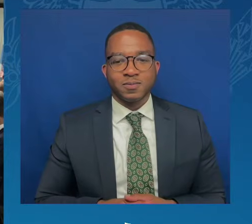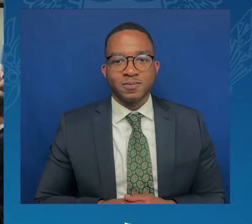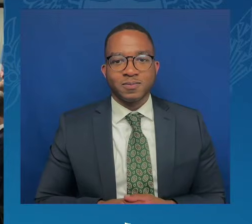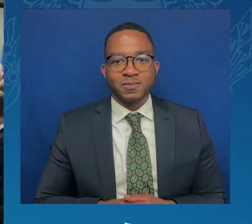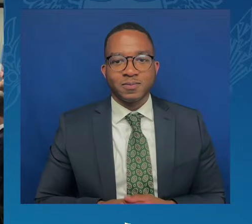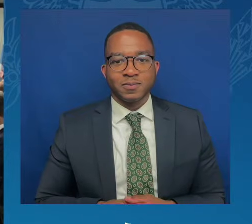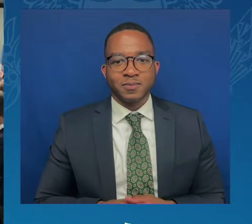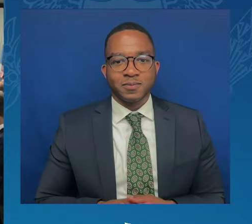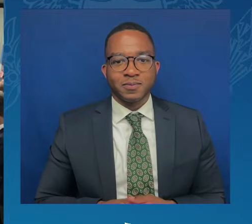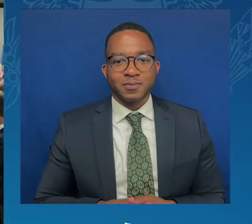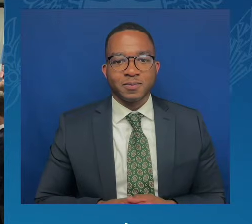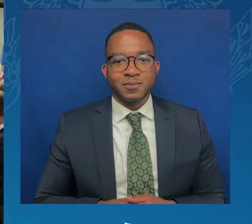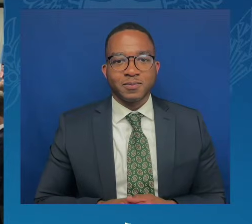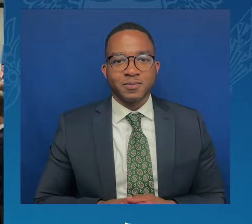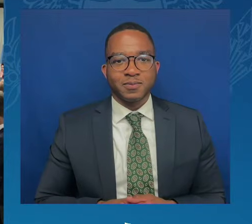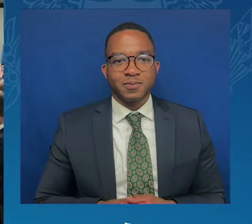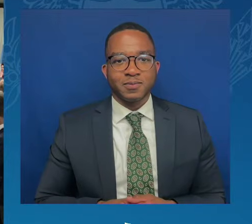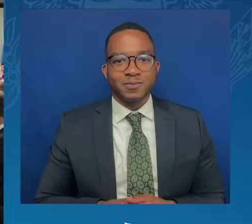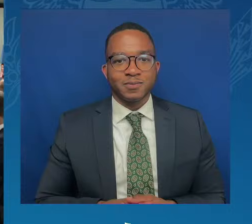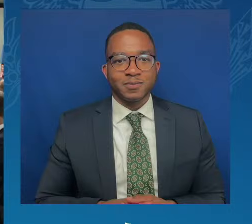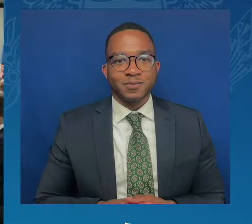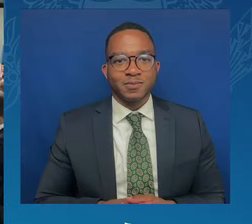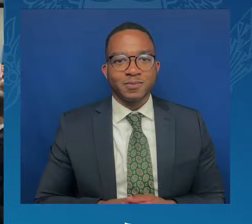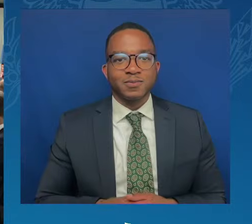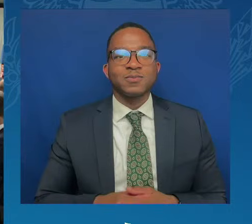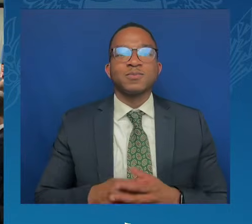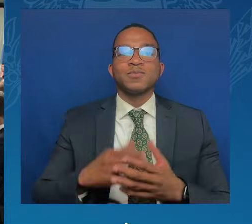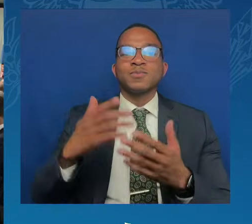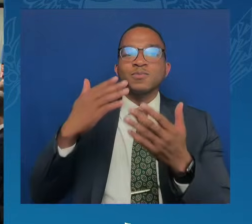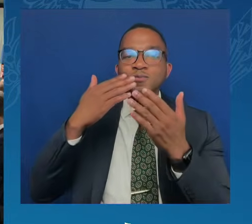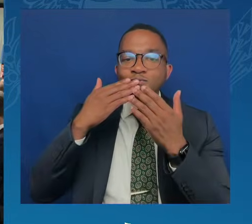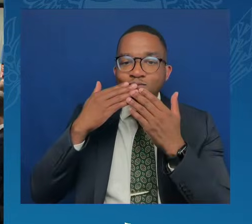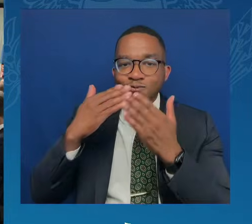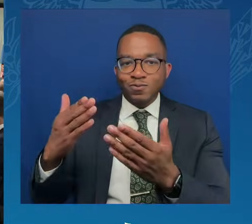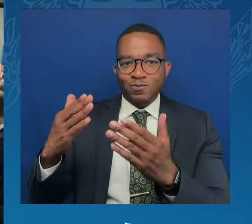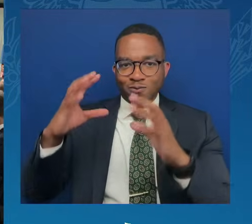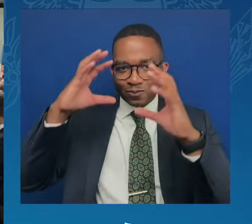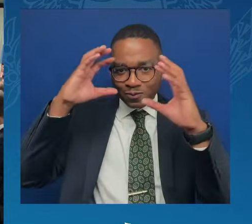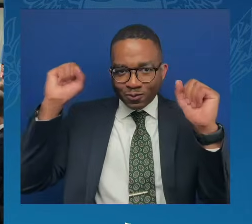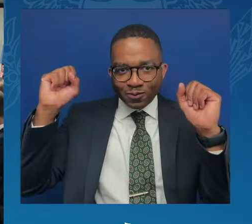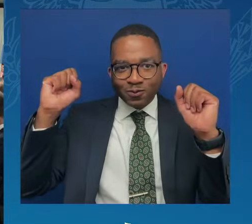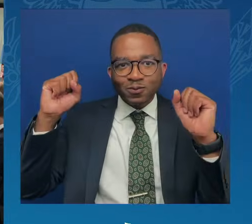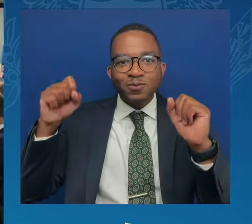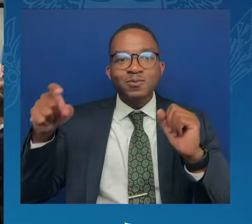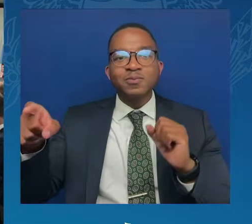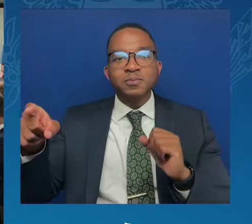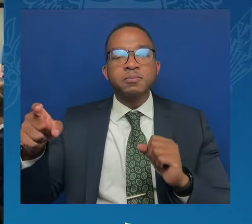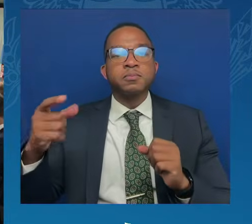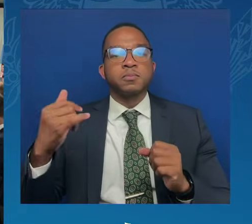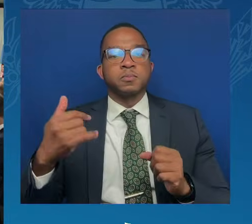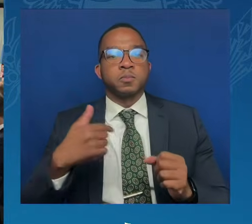Male Speaker: Thank you, Mr. President. Now, I'm pleased to hand over the floor to the Vice President